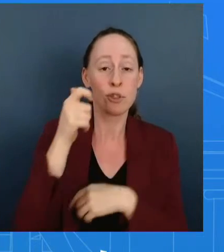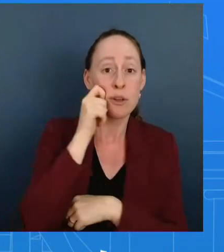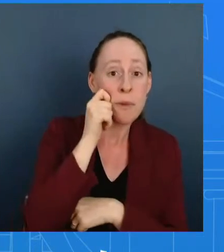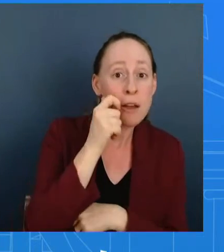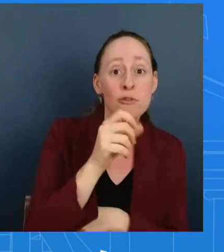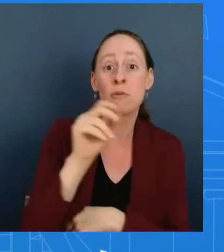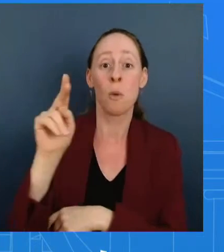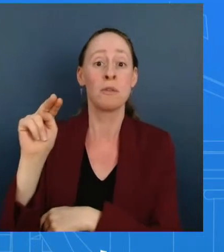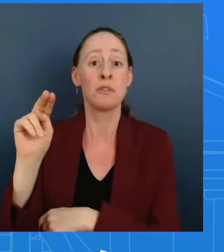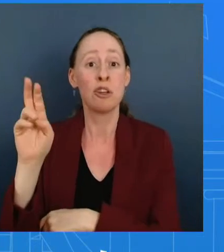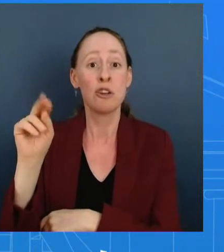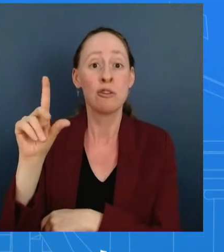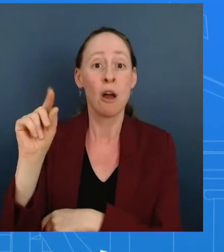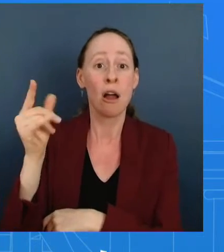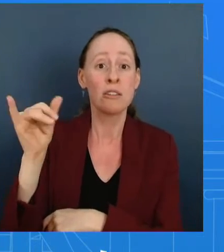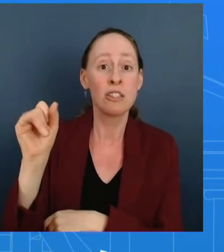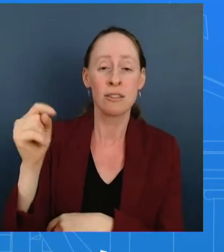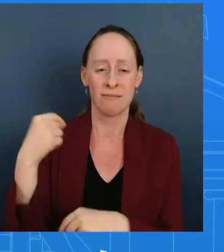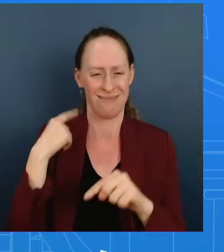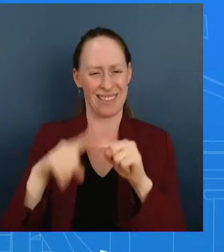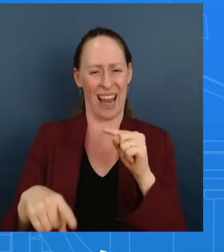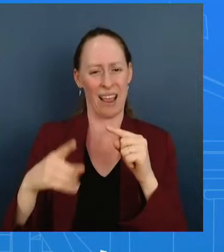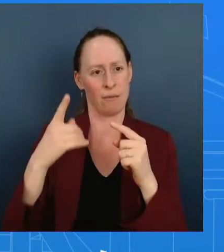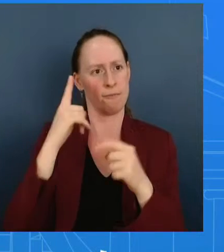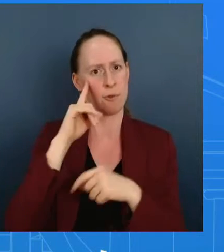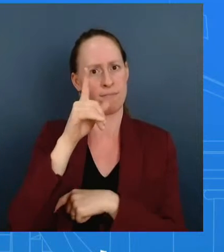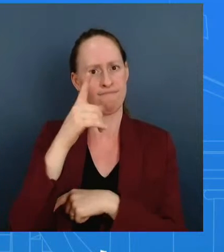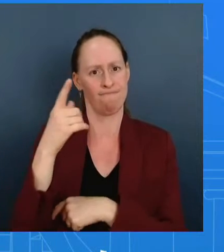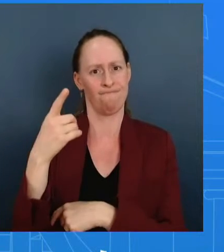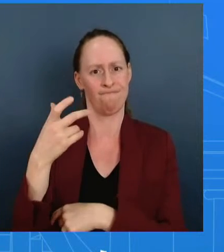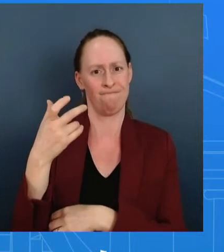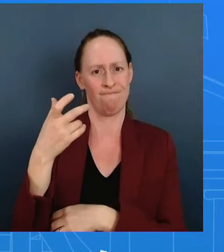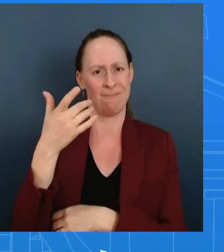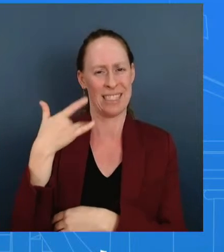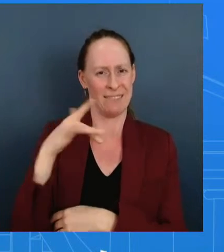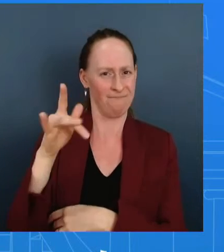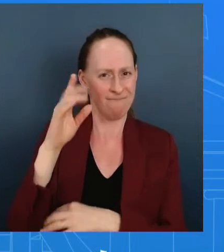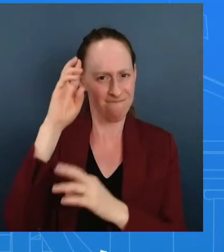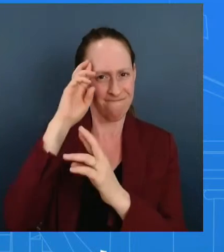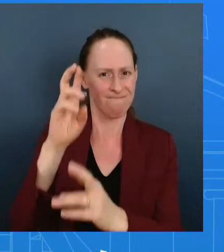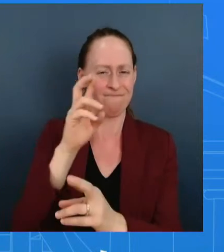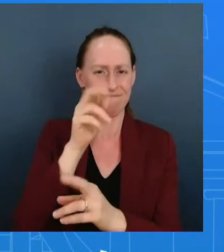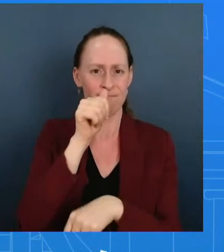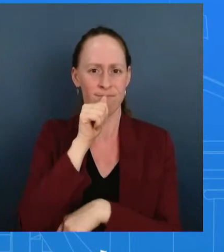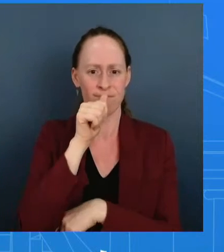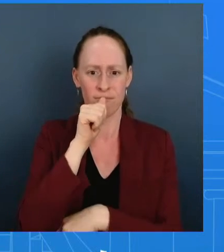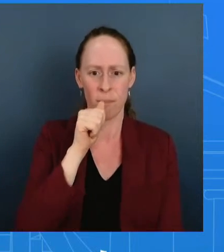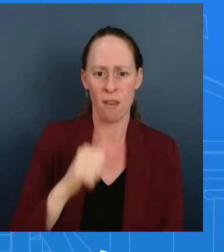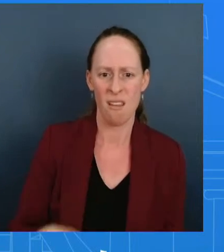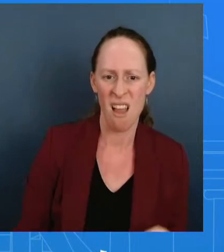The Press: Yeah, it's public. The Press: It's public. Ms. Jean-Pierre: I understand that. The Press: I looked it up before I came out here. Ms. Jean-Pierre: I under- -- I hear you. I -- The Press: It's right there for anyone see. Ms. Jean-Pierre: Ed, I hear you.